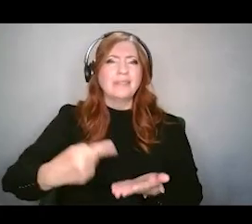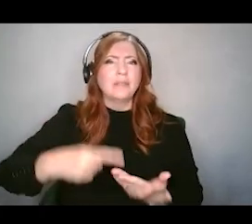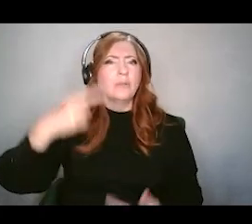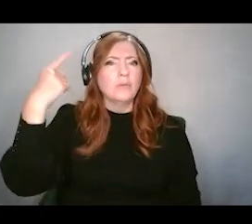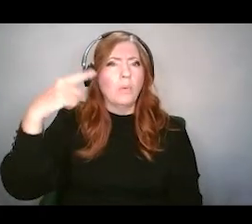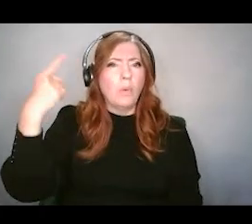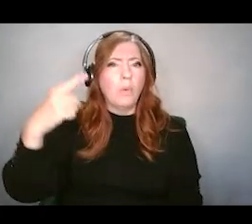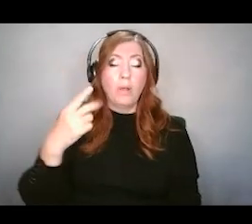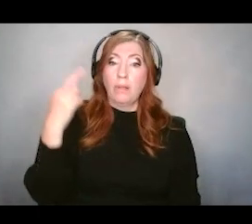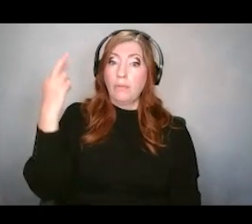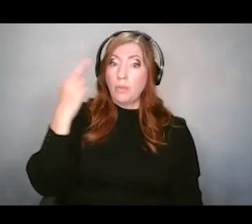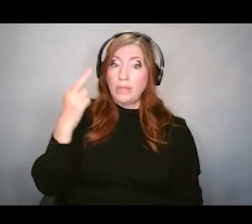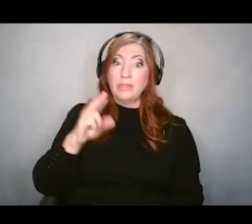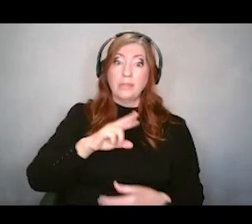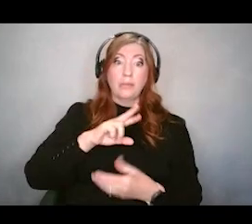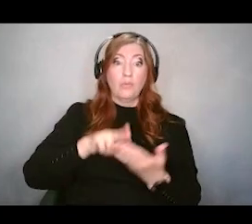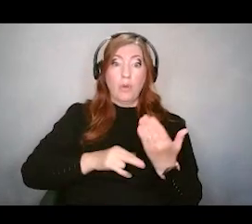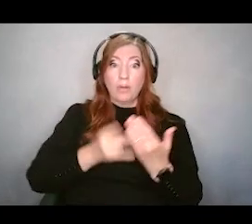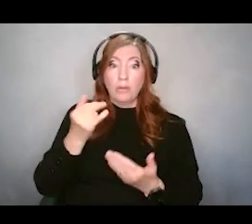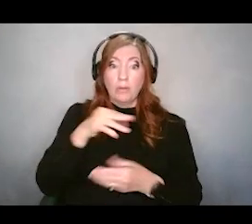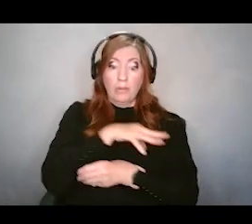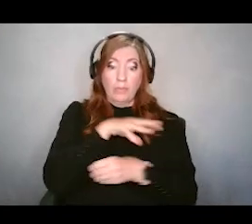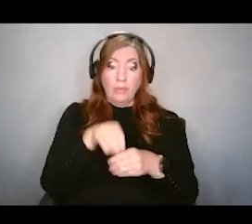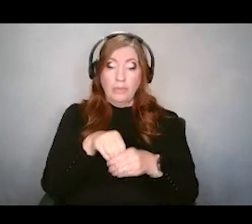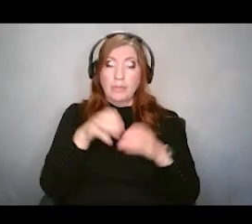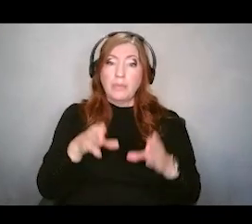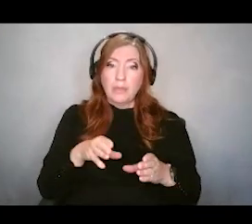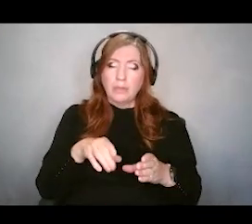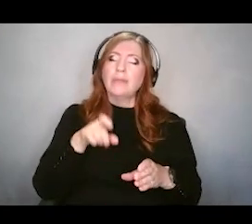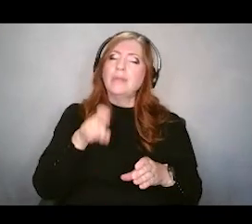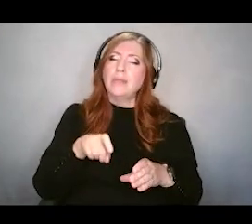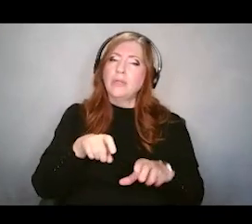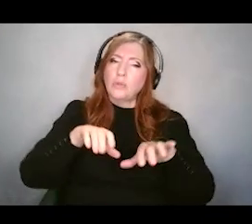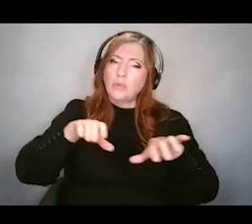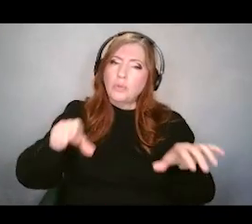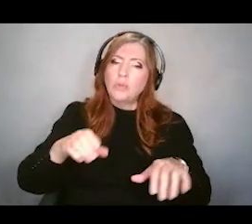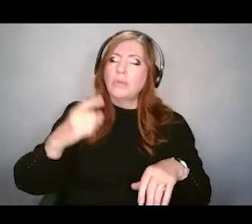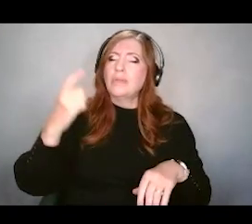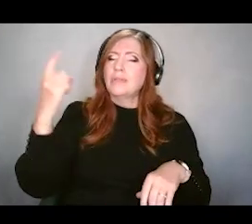a project participant still needs to take some action to obtain the award letter.